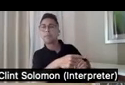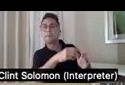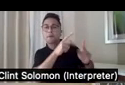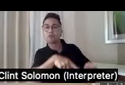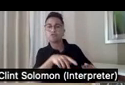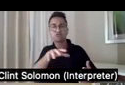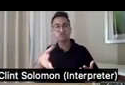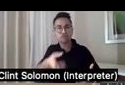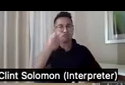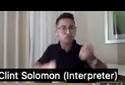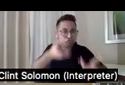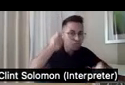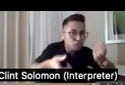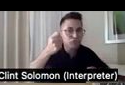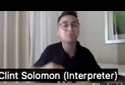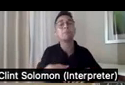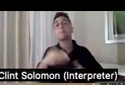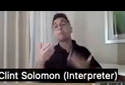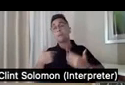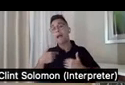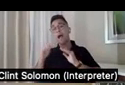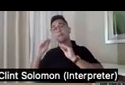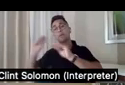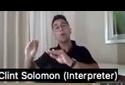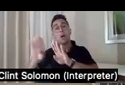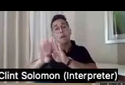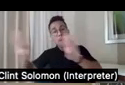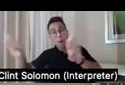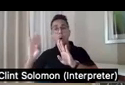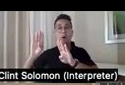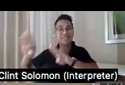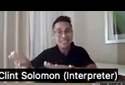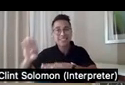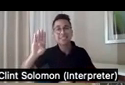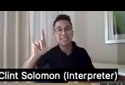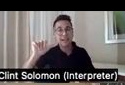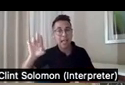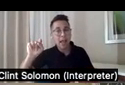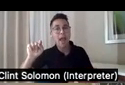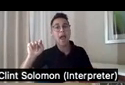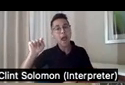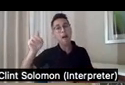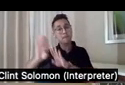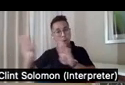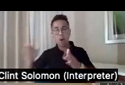i might provide a board or a slant board and even work with them to sequence the objects to